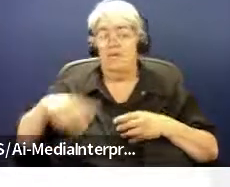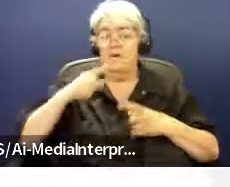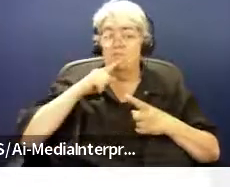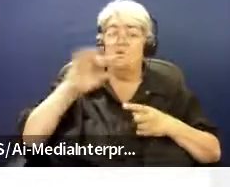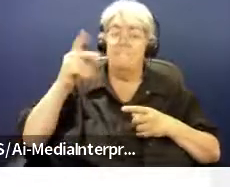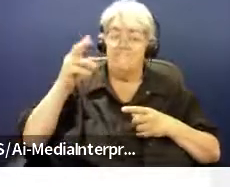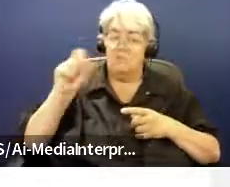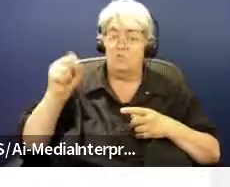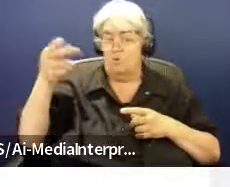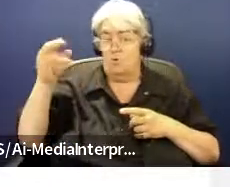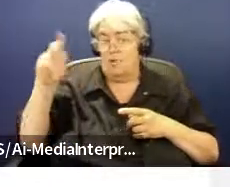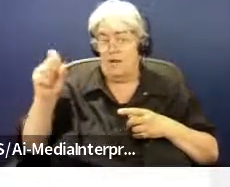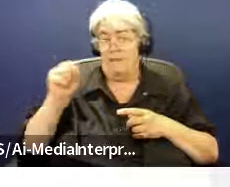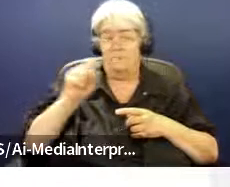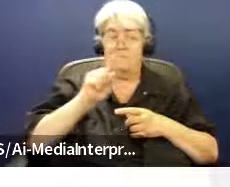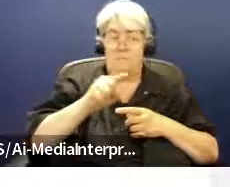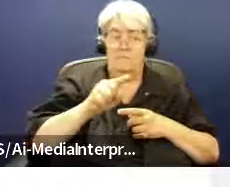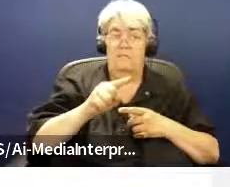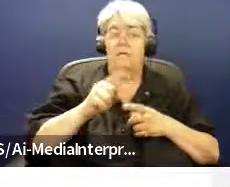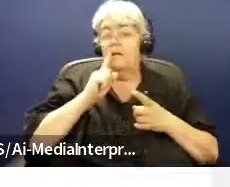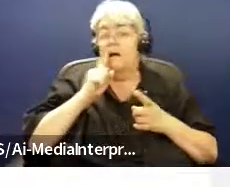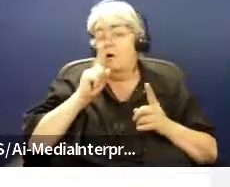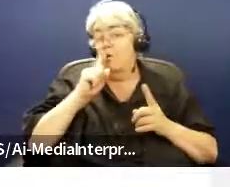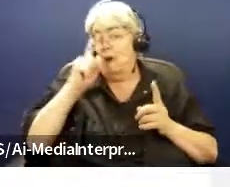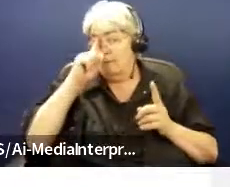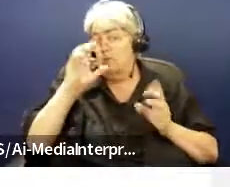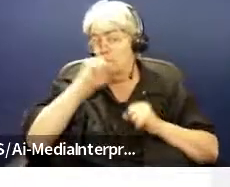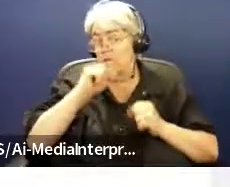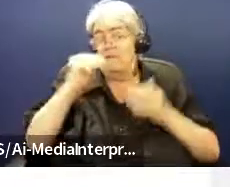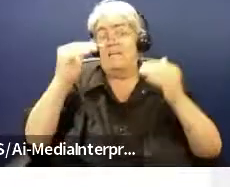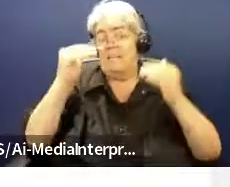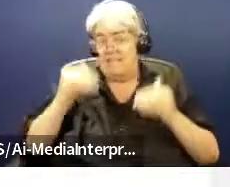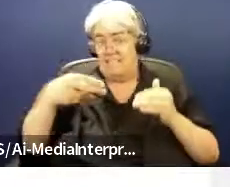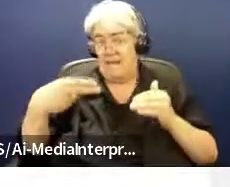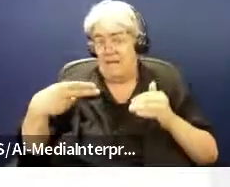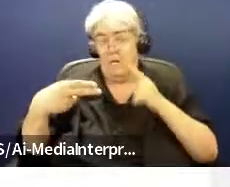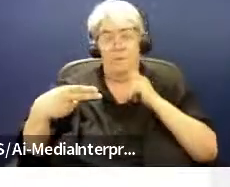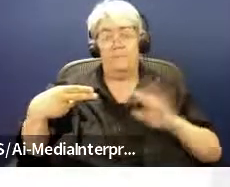press three and that will jump to the next heading three higher-level section on the page. SPEAKER: Featured